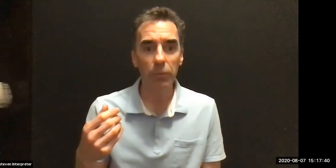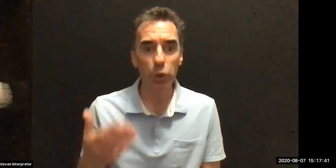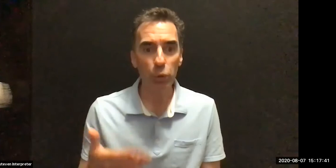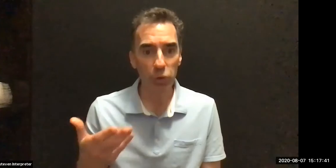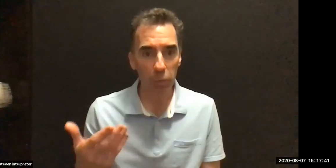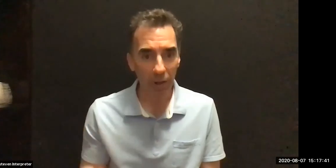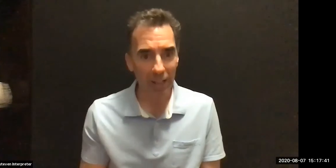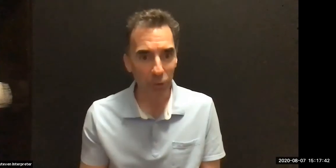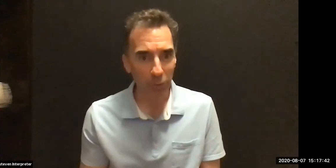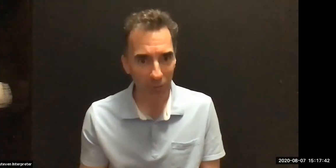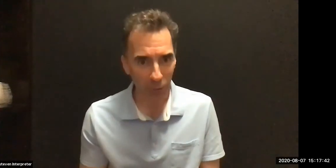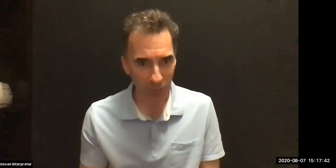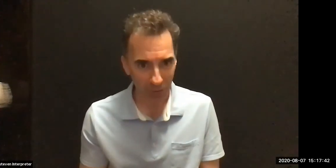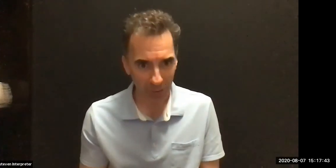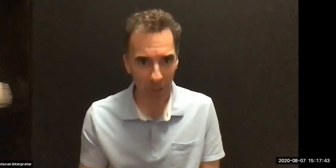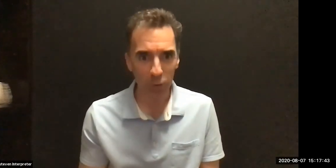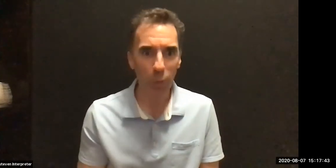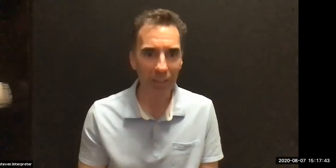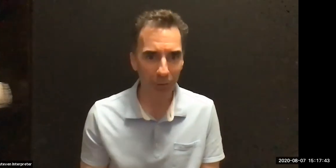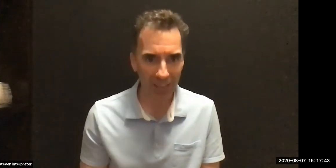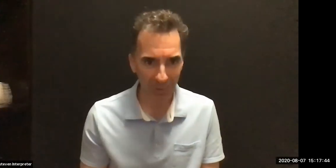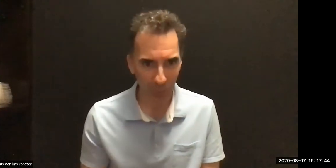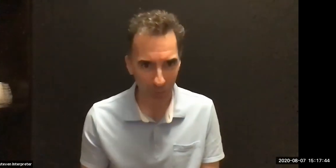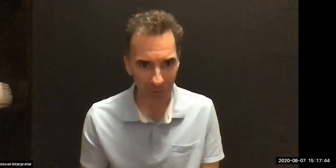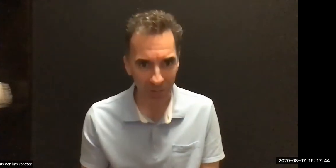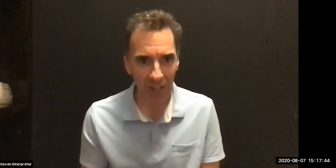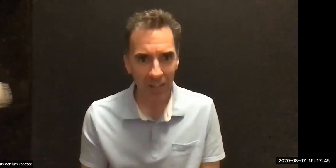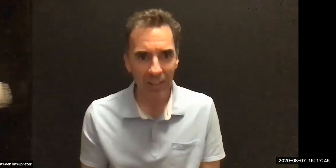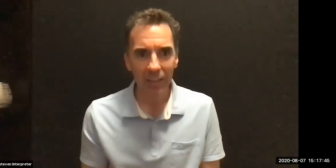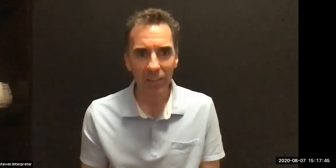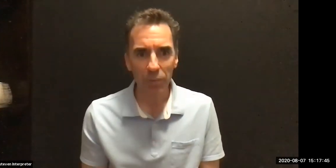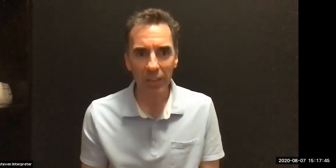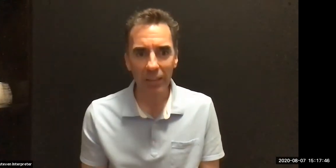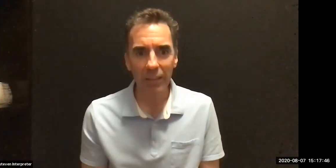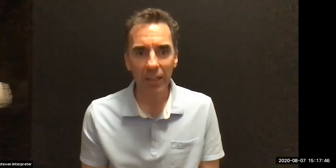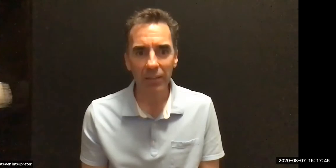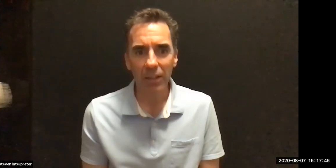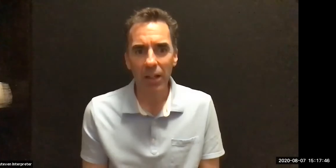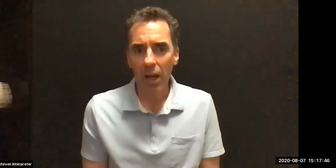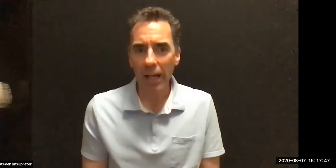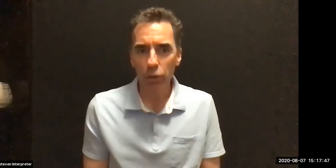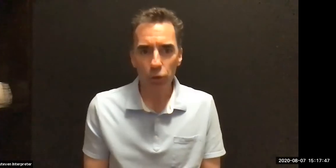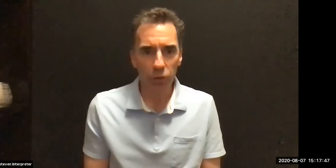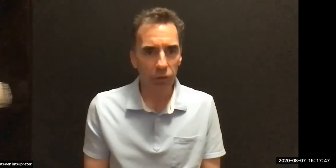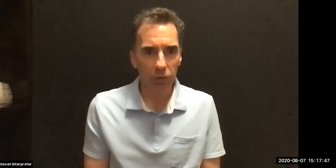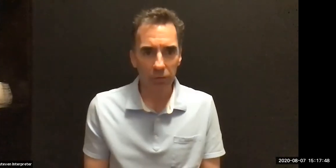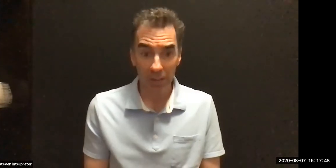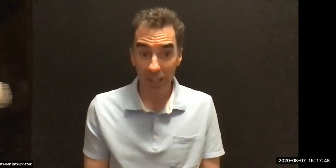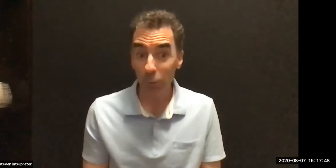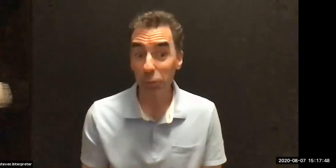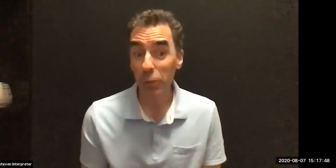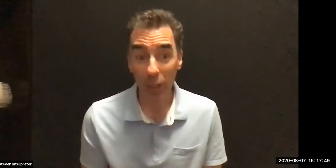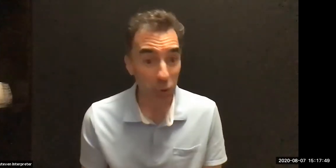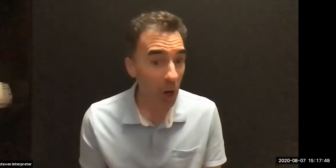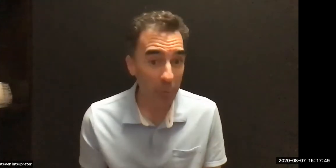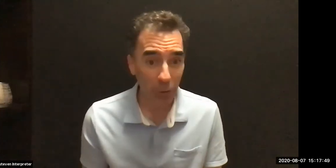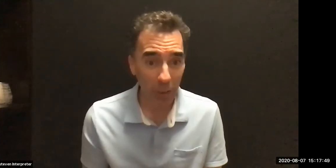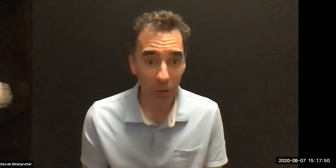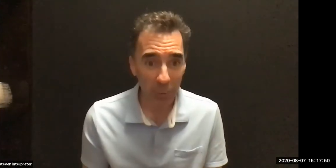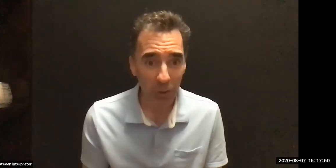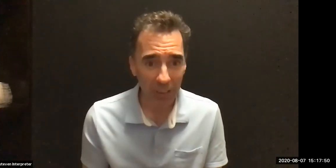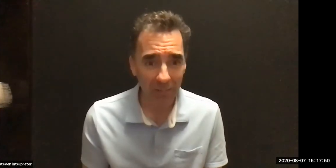steven Interpreter: Use to provide interpreting services. I don't have to wait for any service. It's something that I could just take with me when I'm shopping or out in the community.